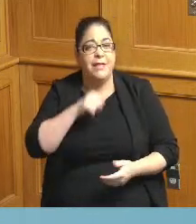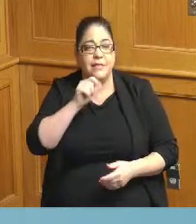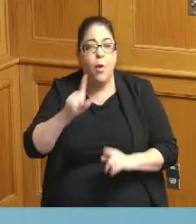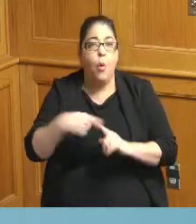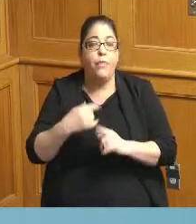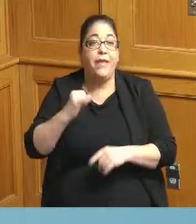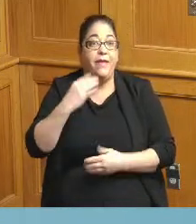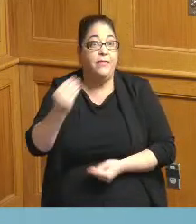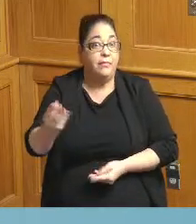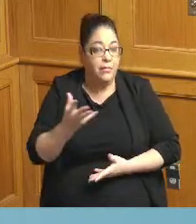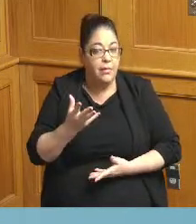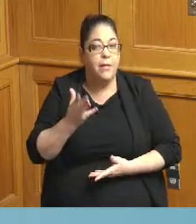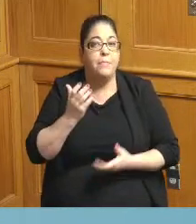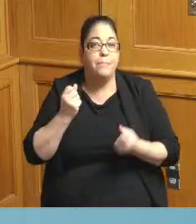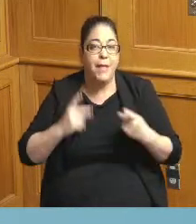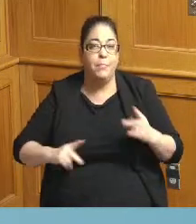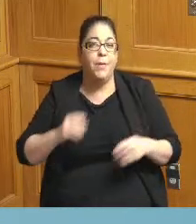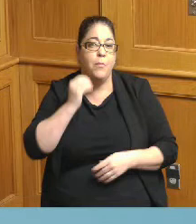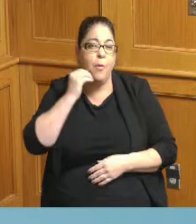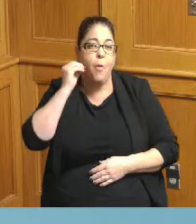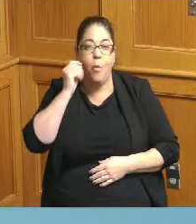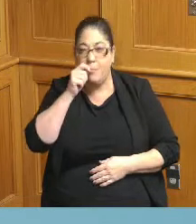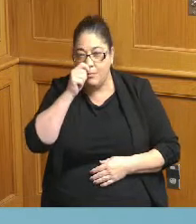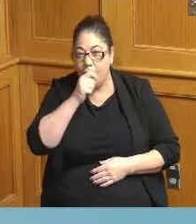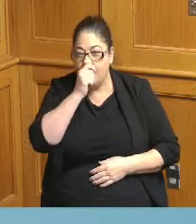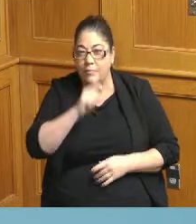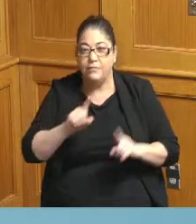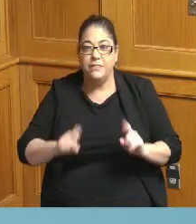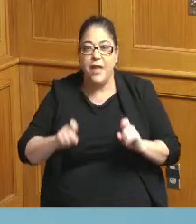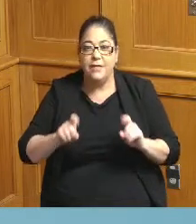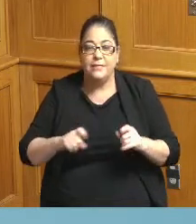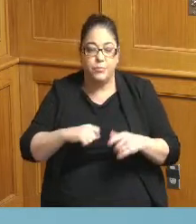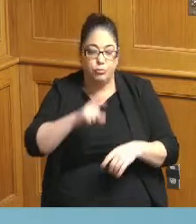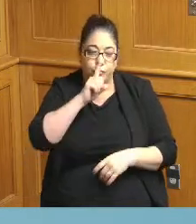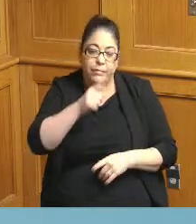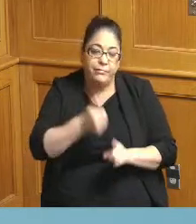so many people are using at-home test kits so this is not a perfect reflection but I think